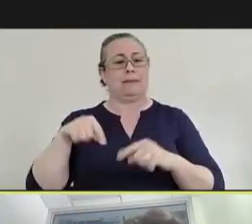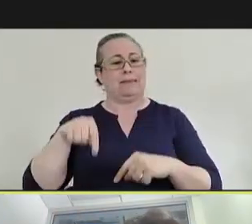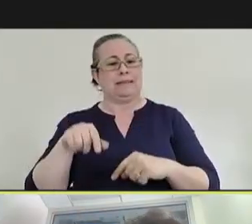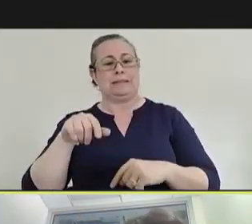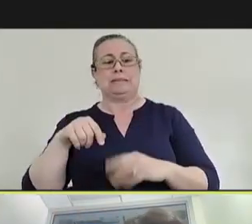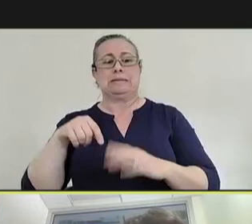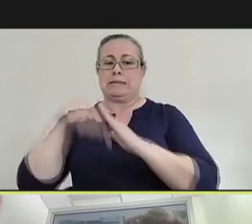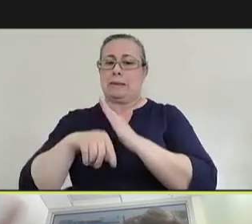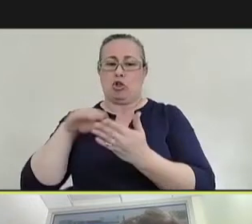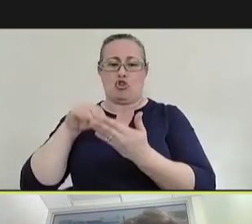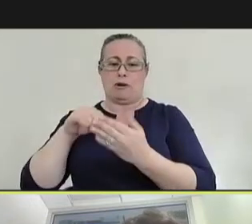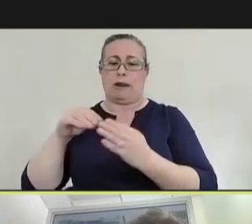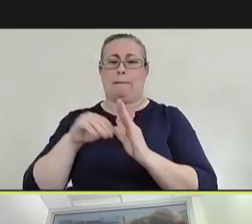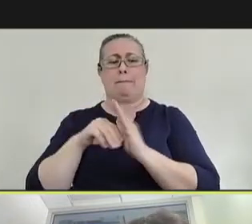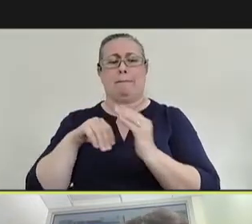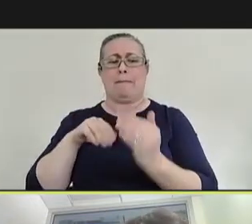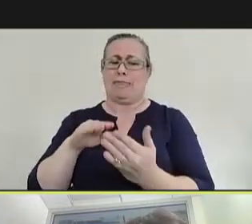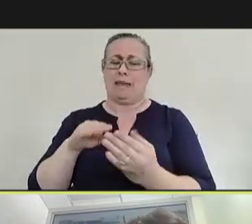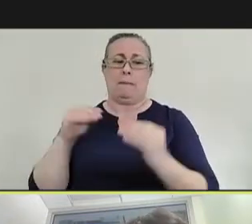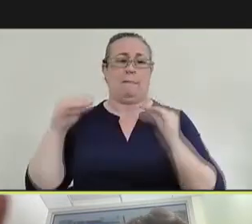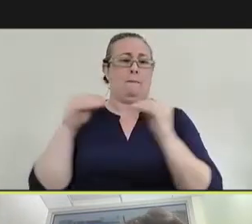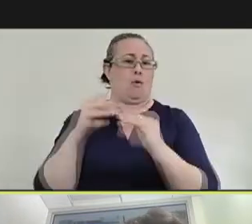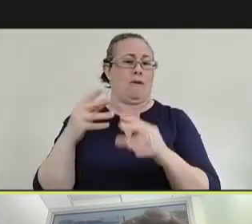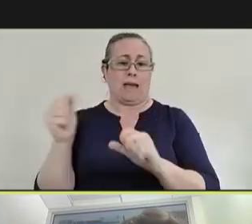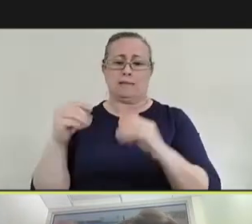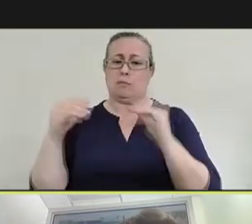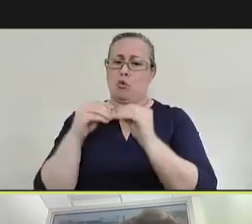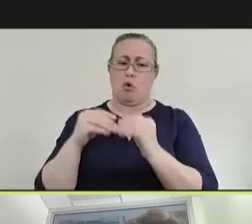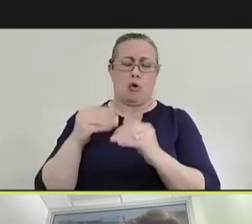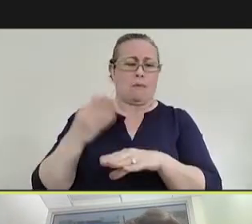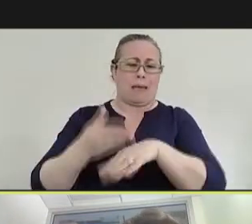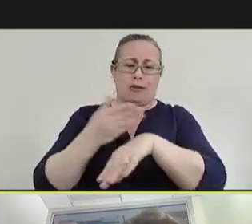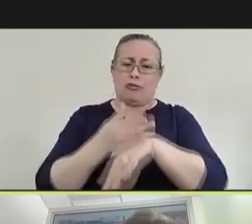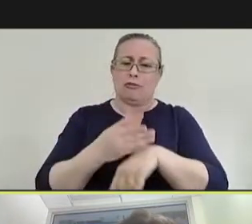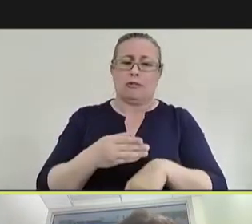and way better. It's not perfect by any means, right, and there isn't proof yet that they'll,